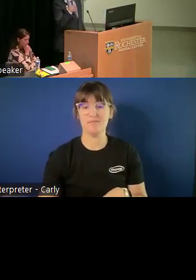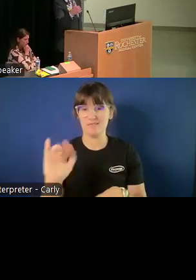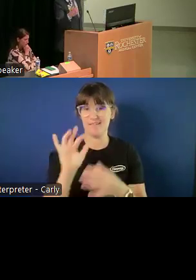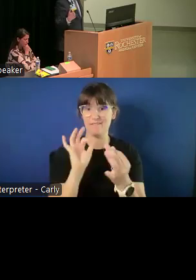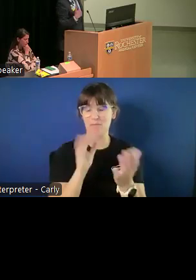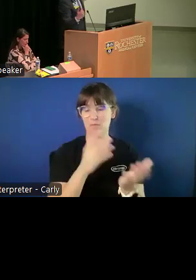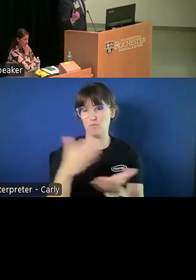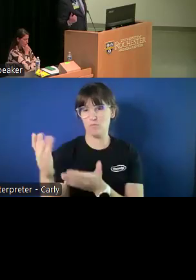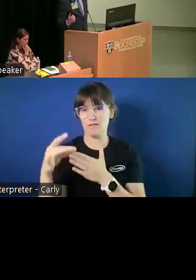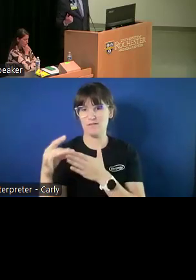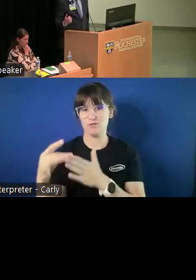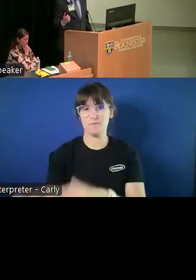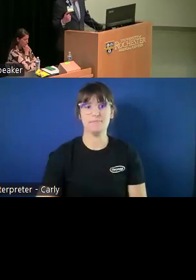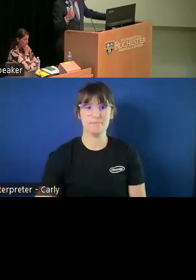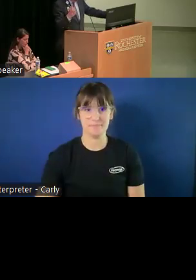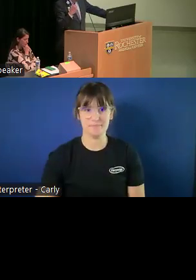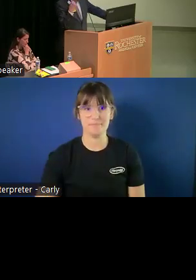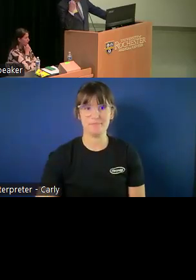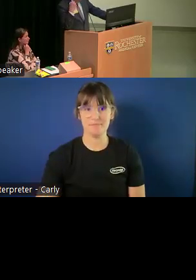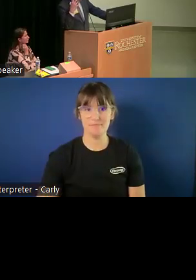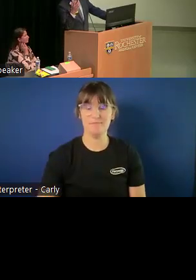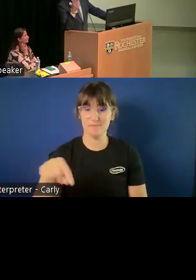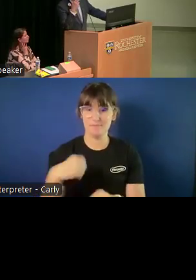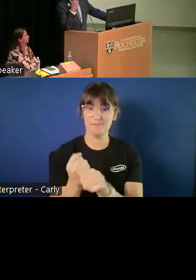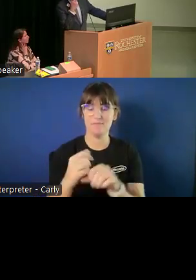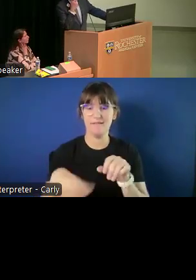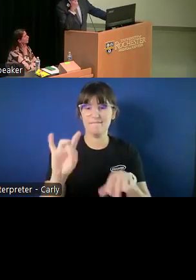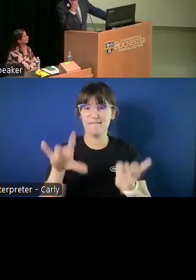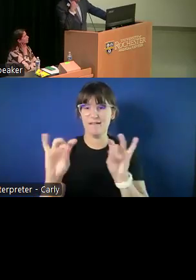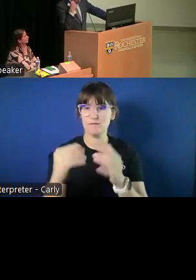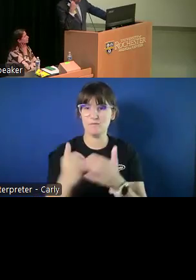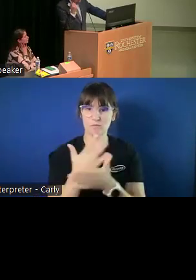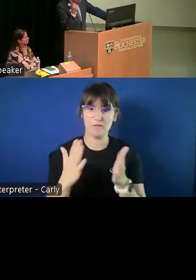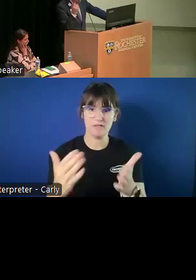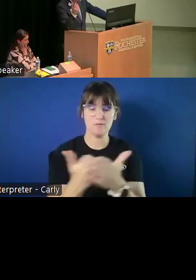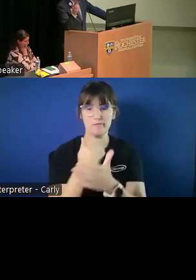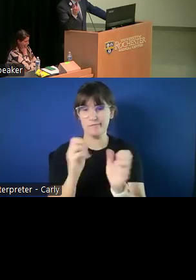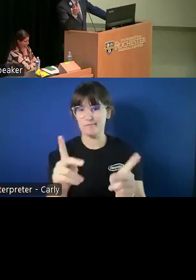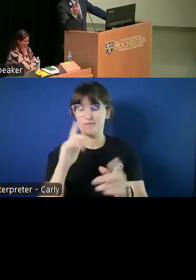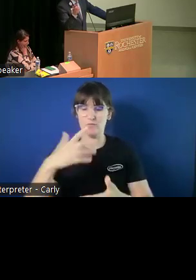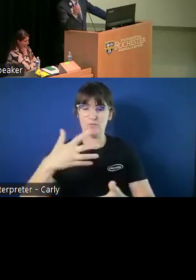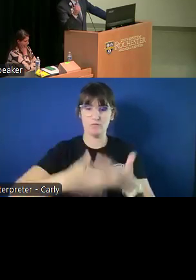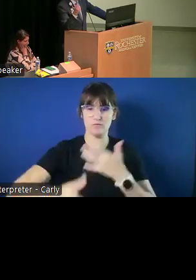will continue to seek ways this year to uh provide more opportunities for social connection uh second